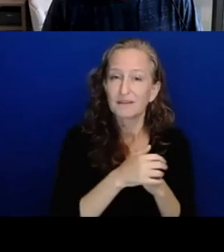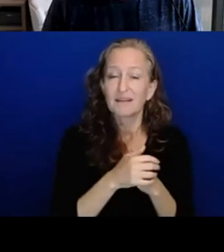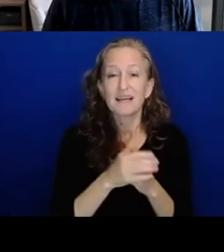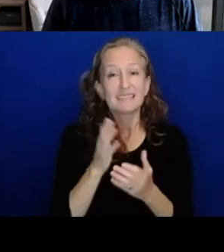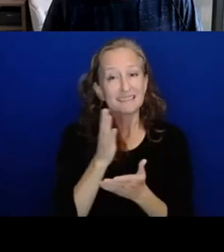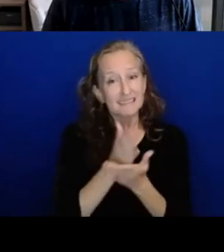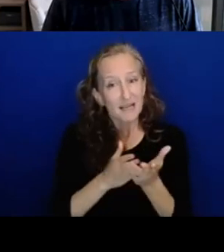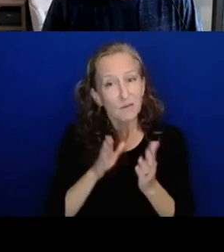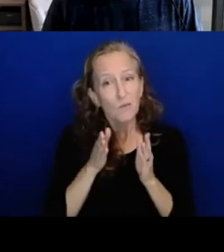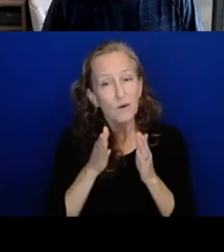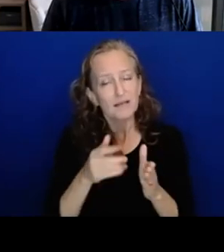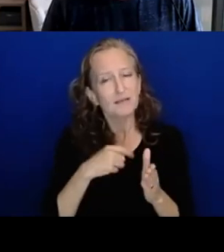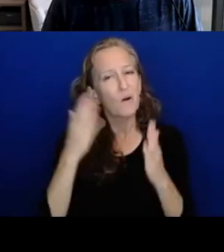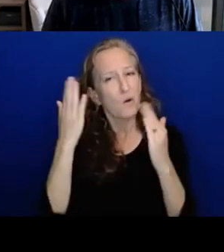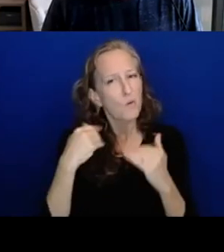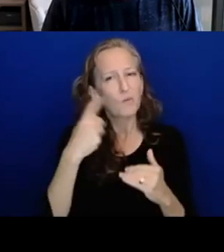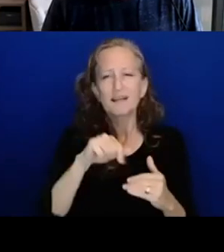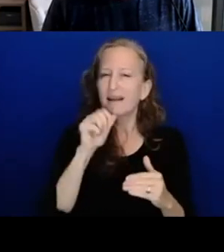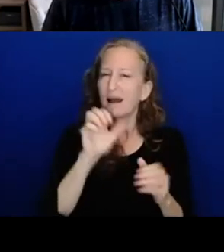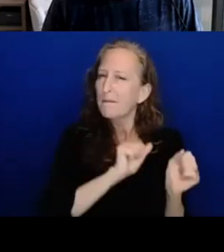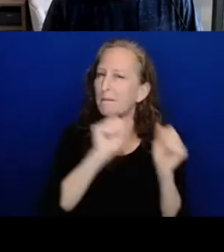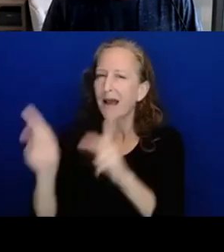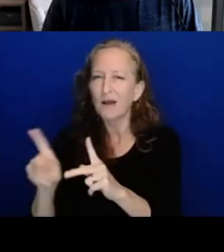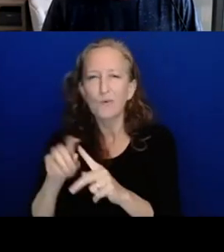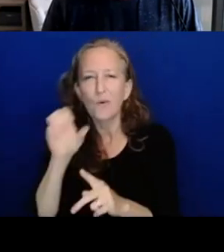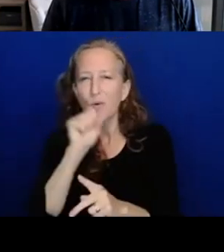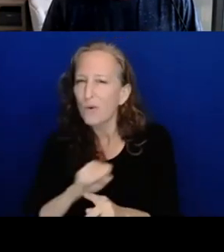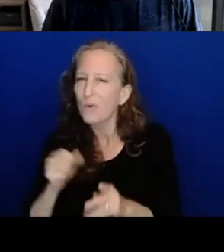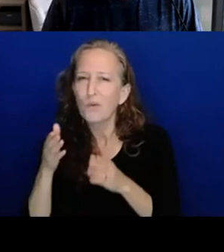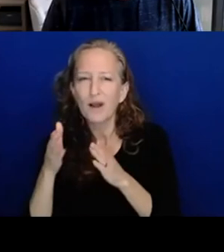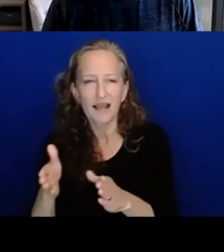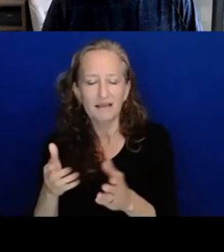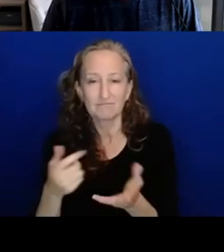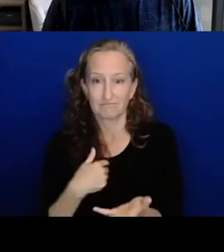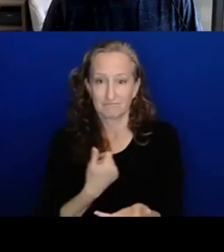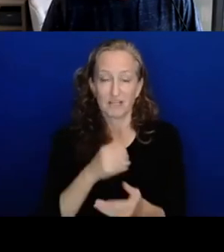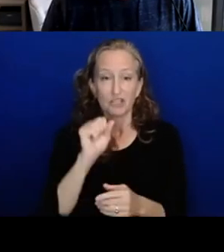Sheri, I think the point you made is a perfect example of that. I love how this challenge